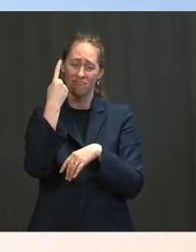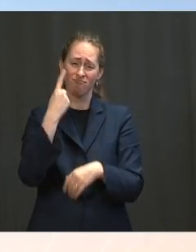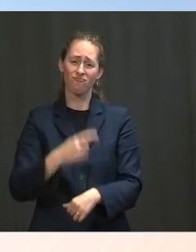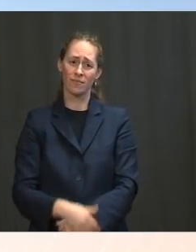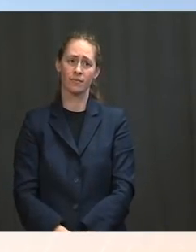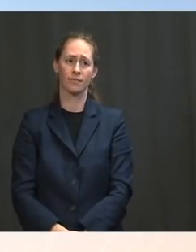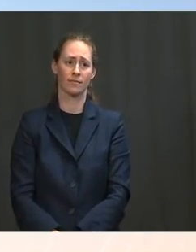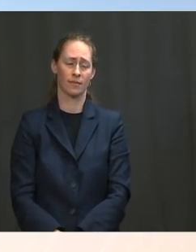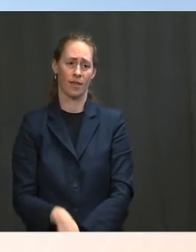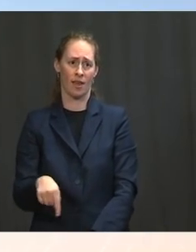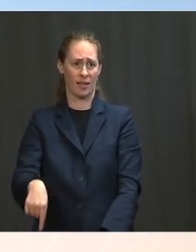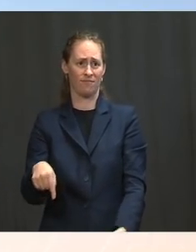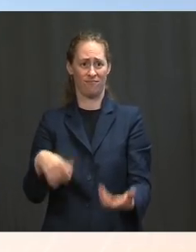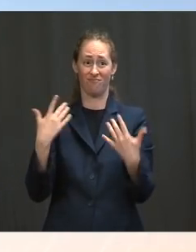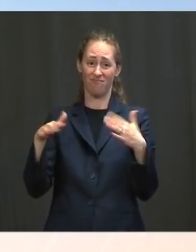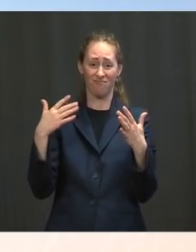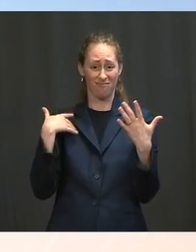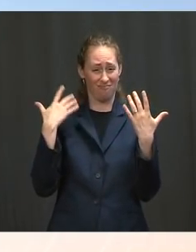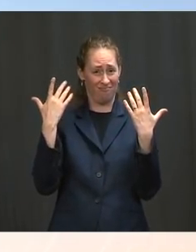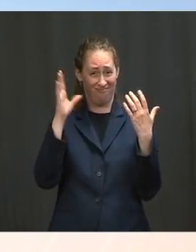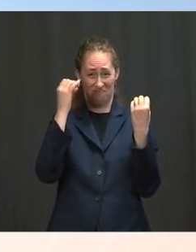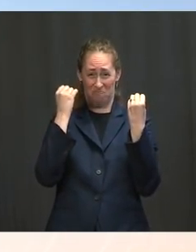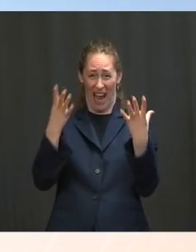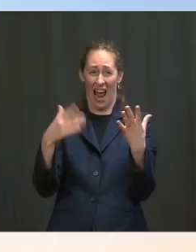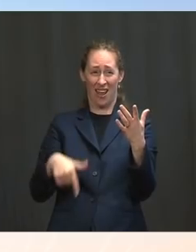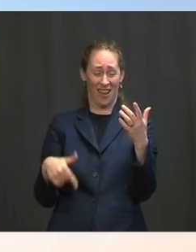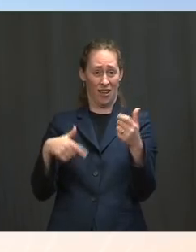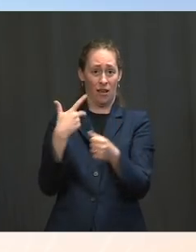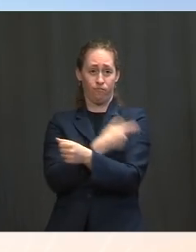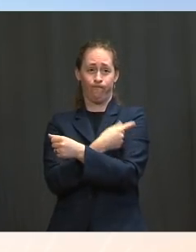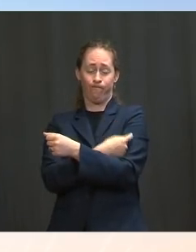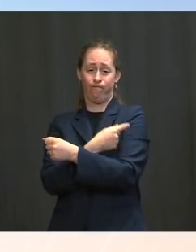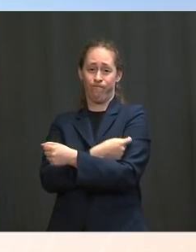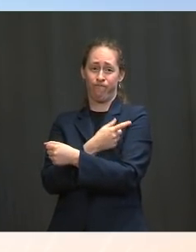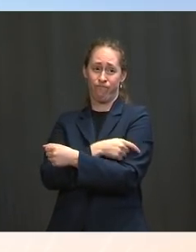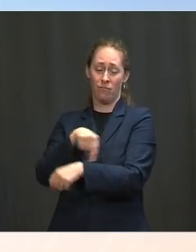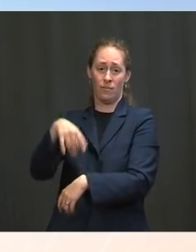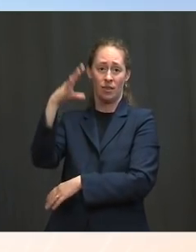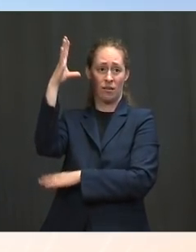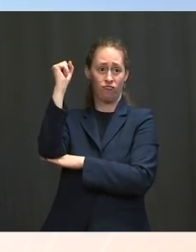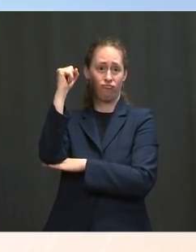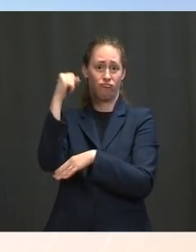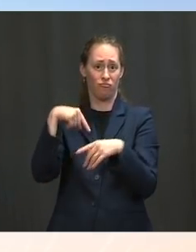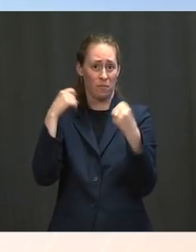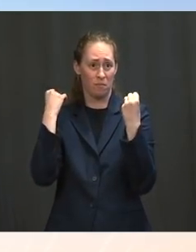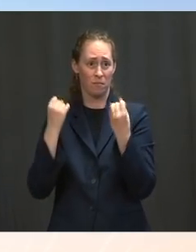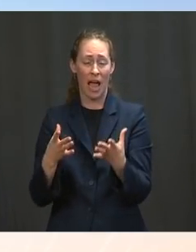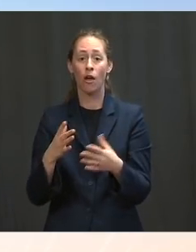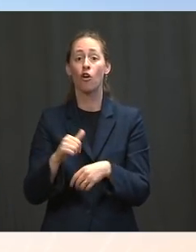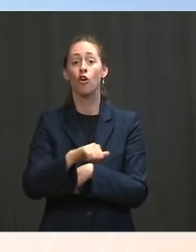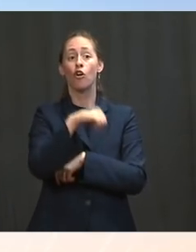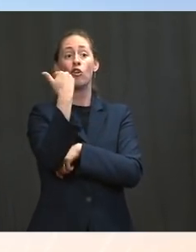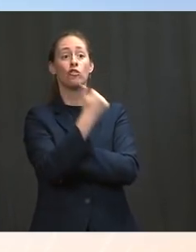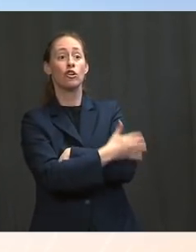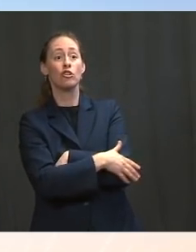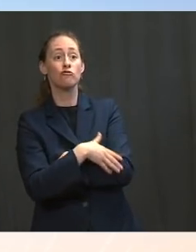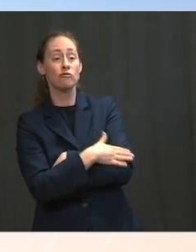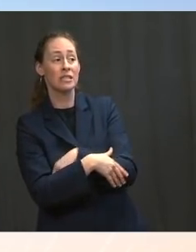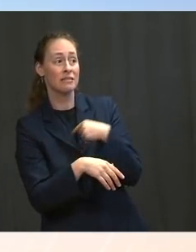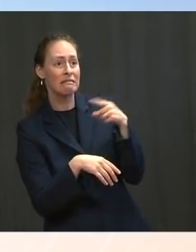in the world, and that is something we also assess as we look at countries and are making those decisions about reopening travel.